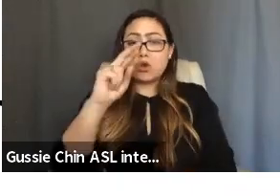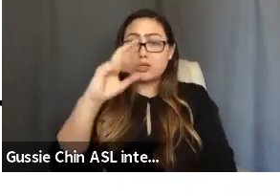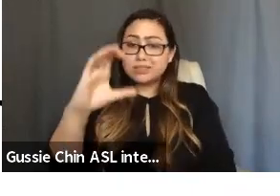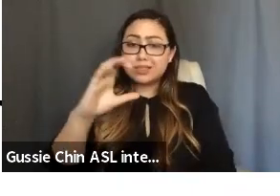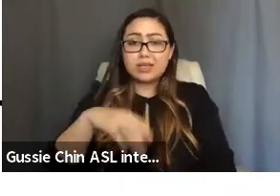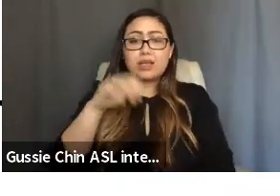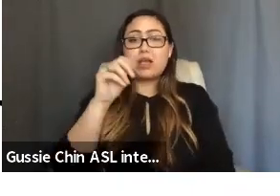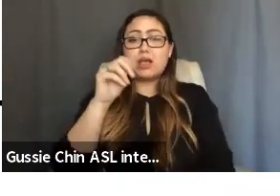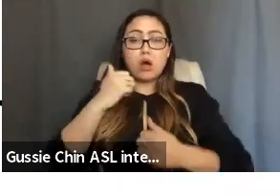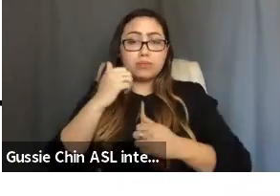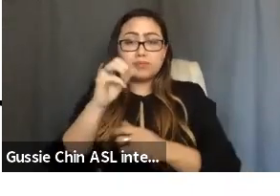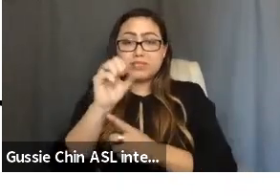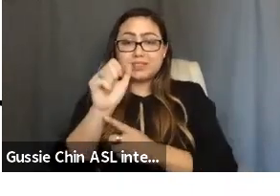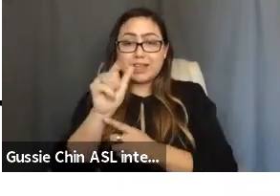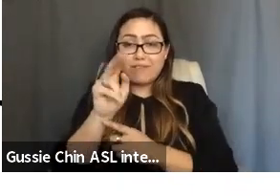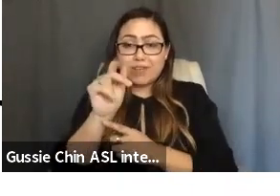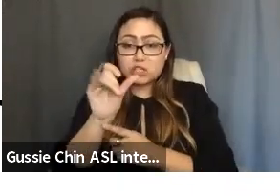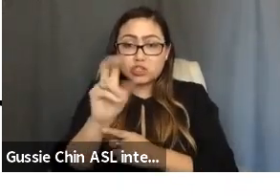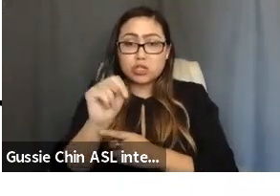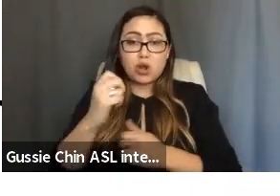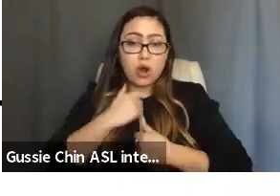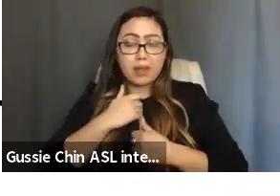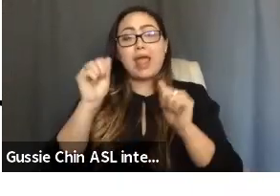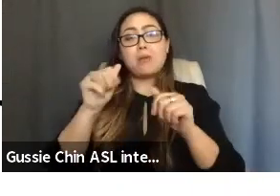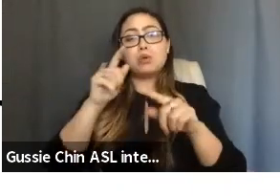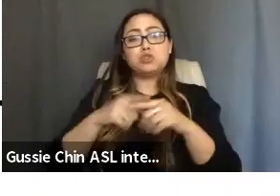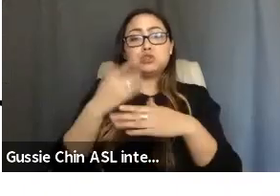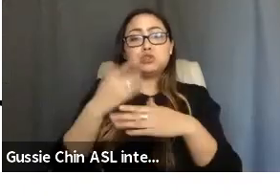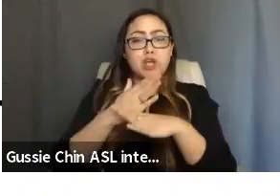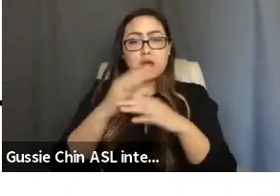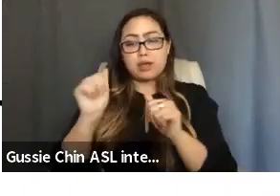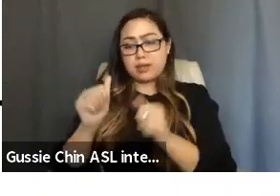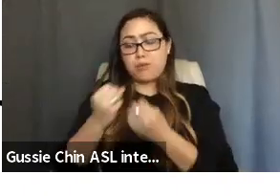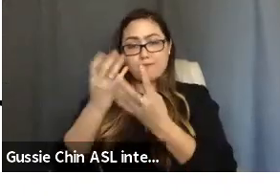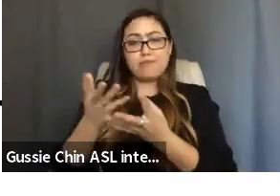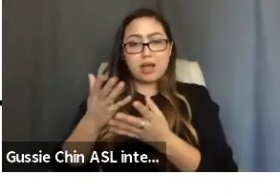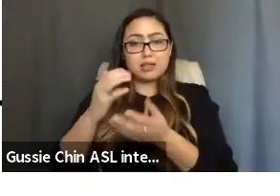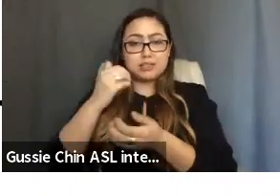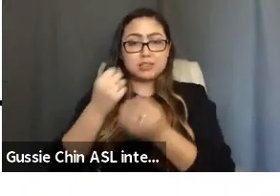were able to share how they can provide support to people in their community during blue skies